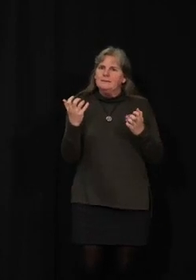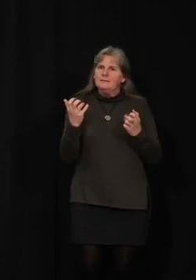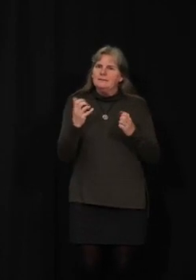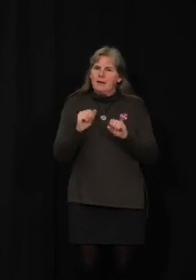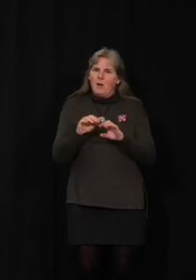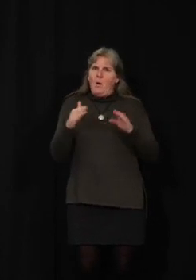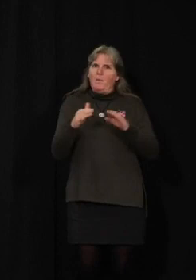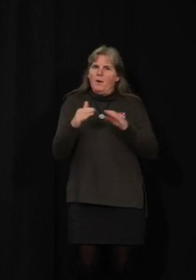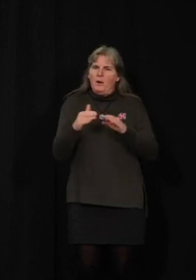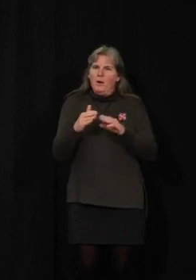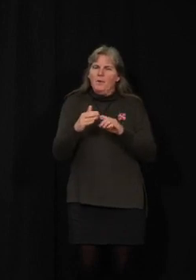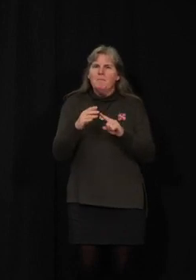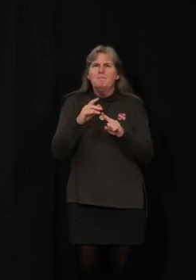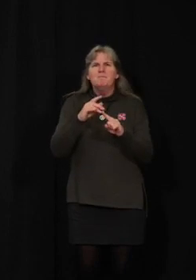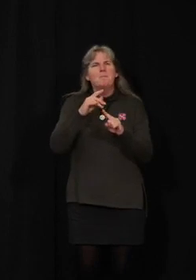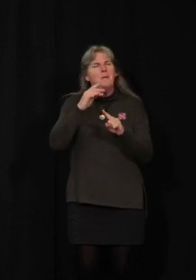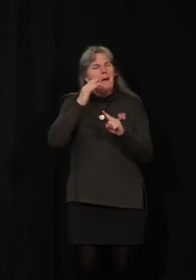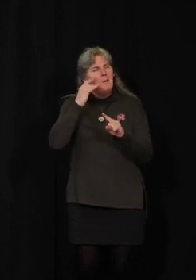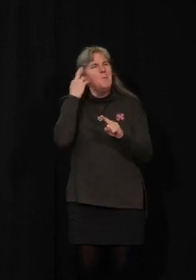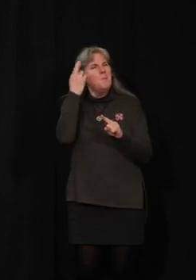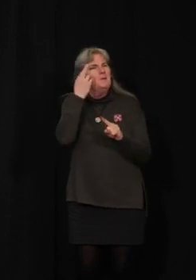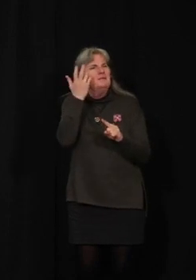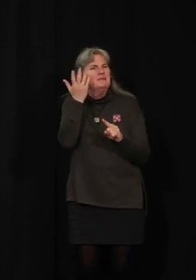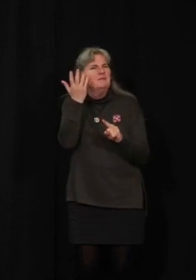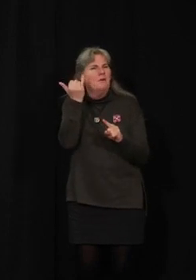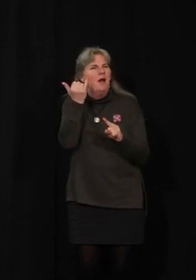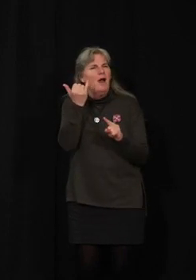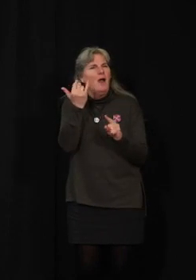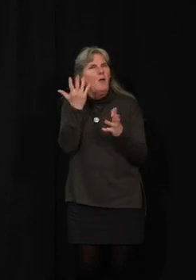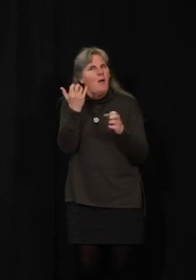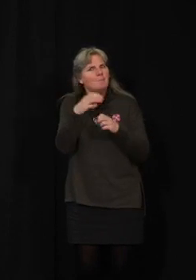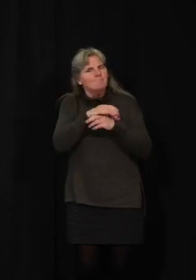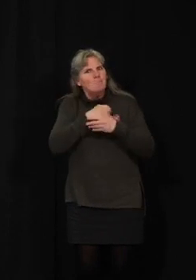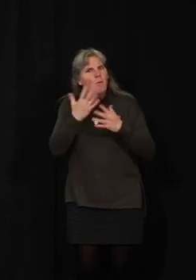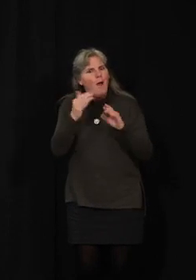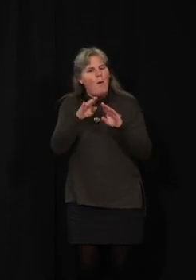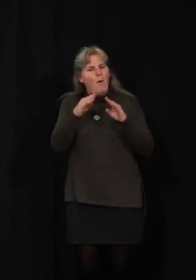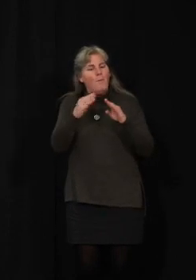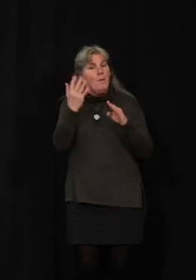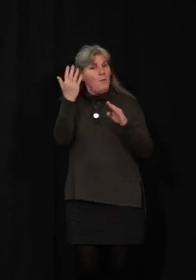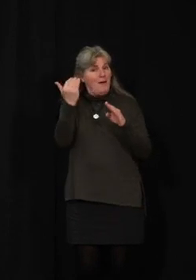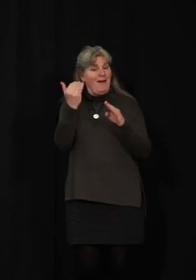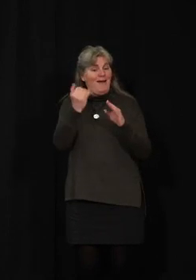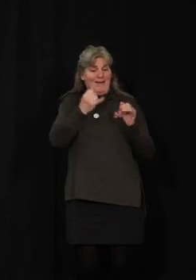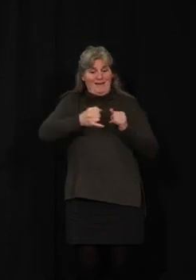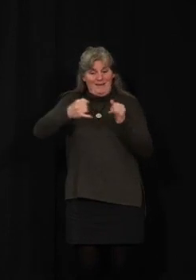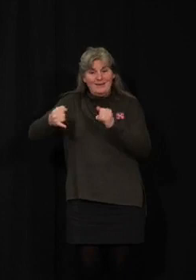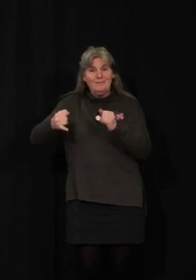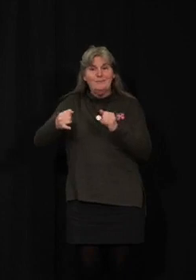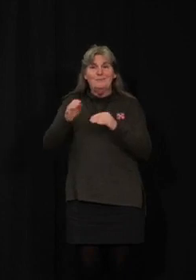either. We are eager to get things open because individuals and businesses are struggling.